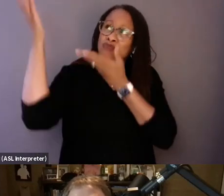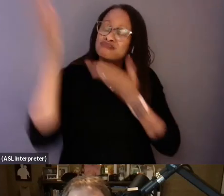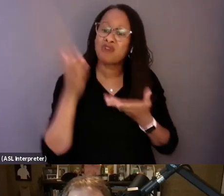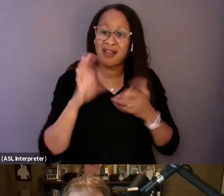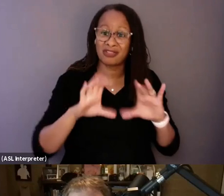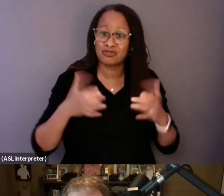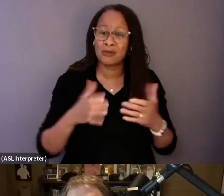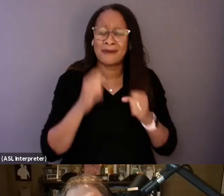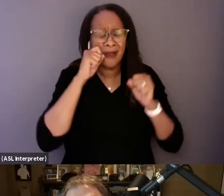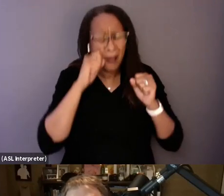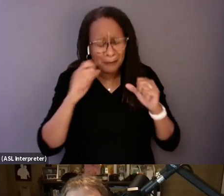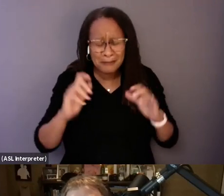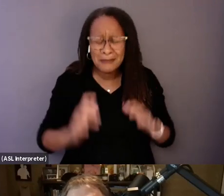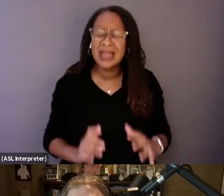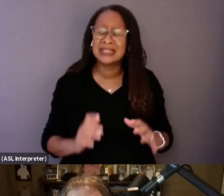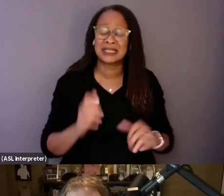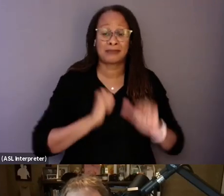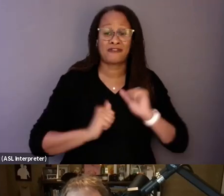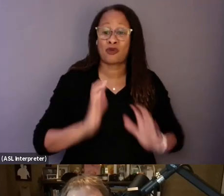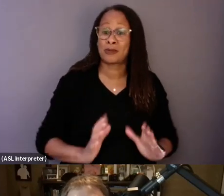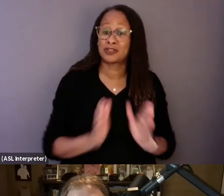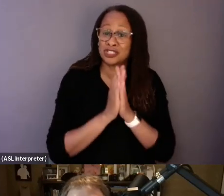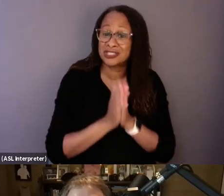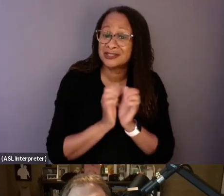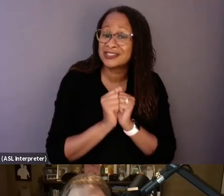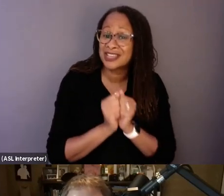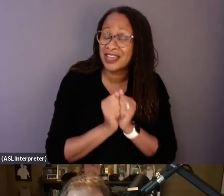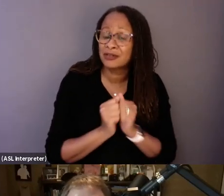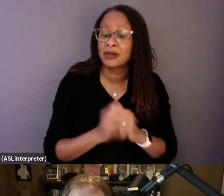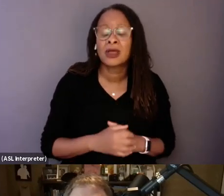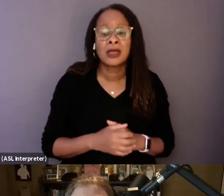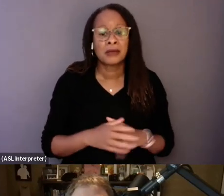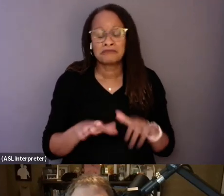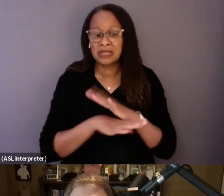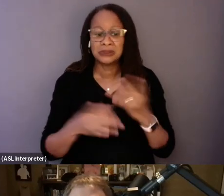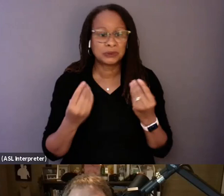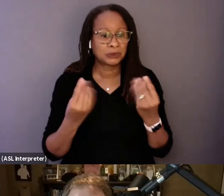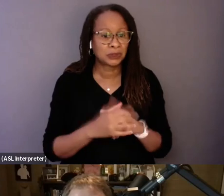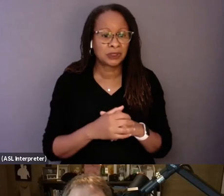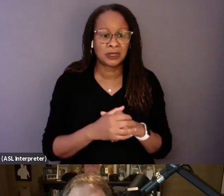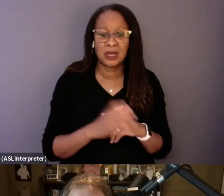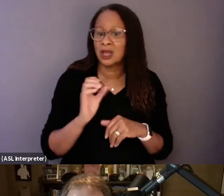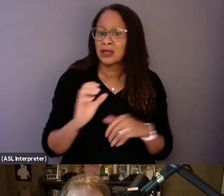of remarkable performers together. He basically... He crisscross two countries